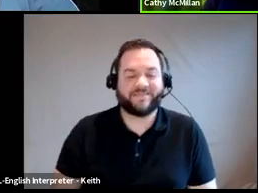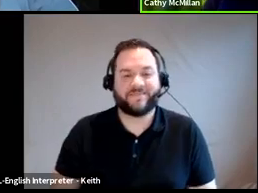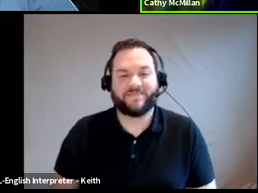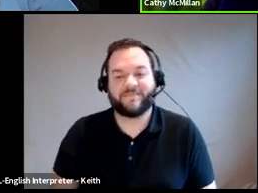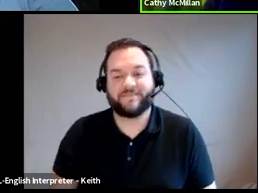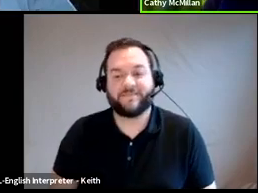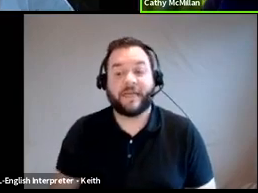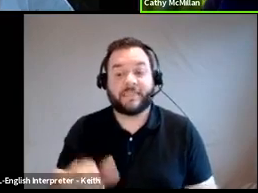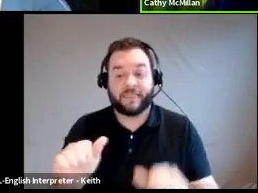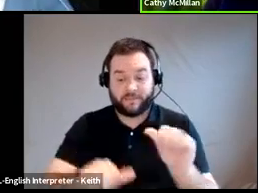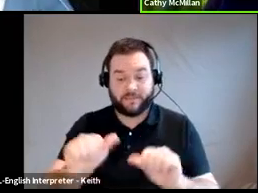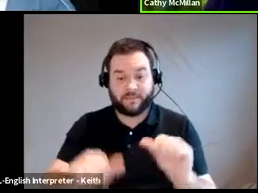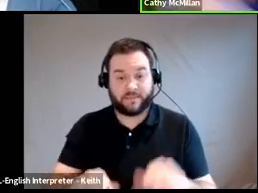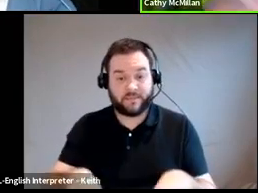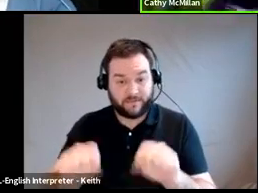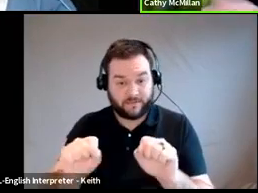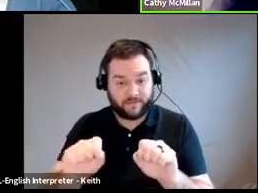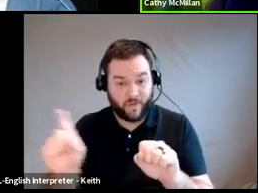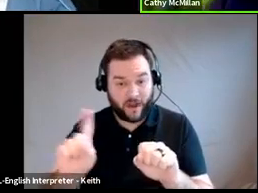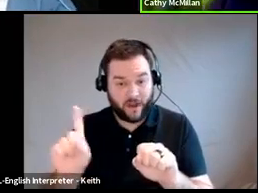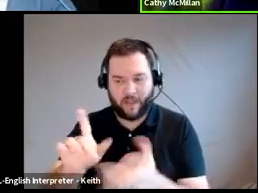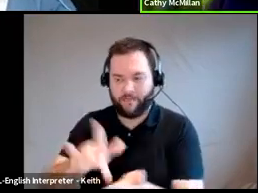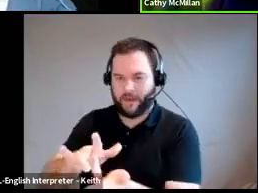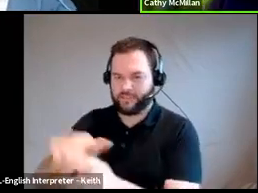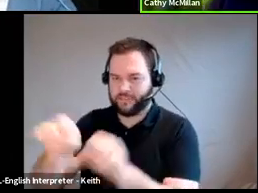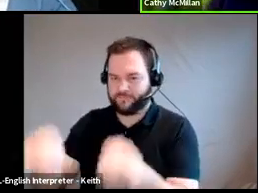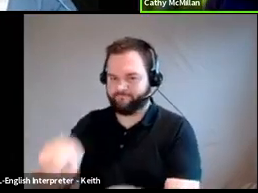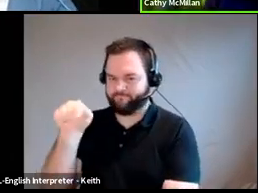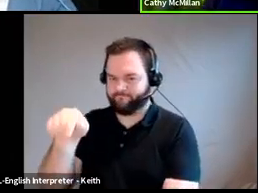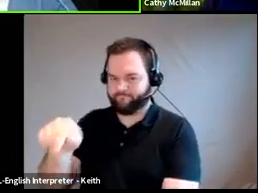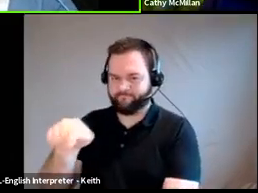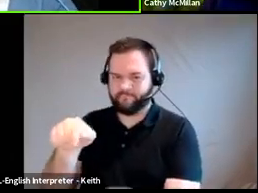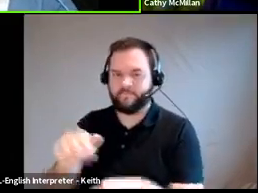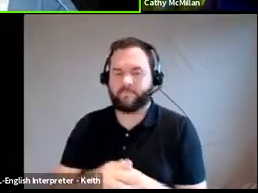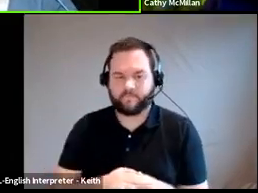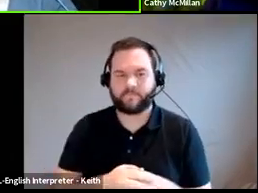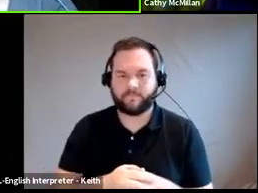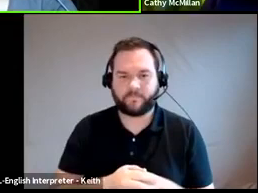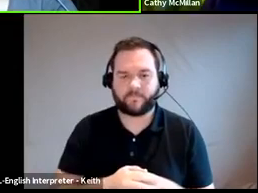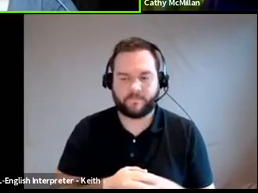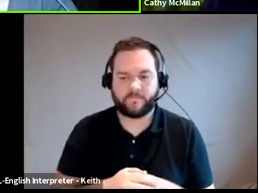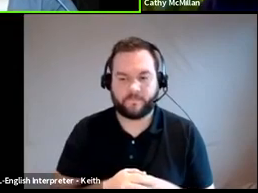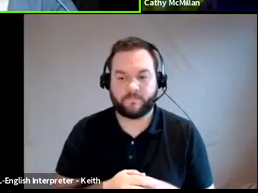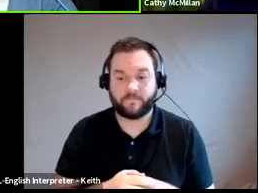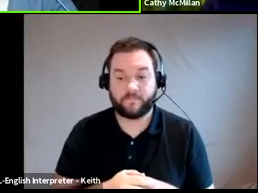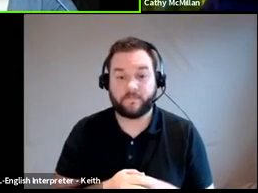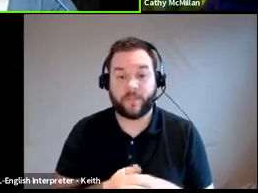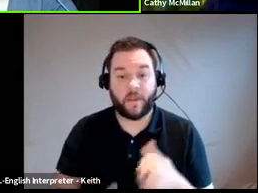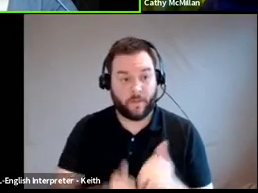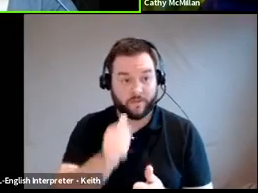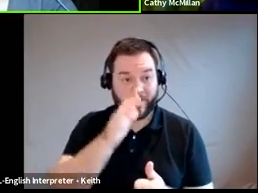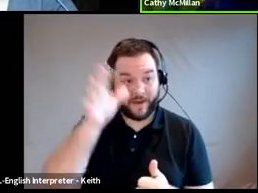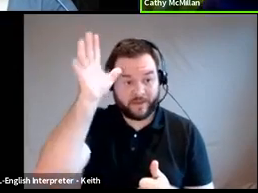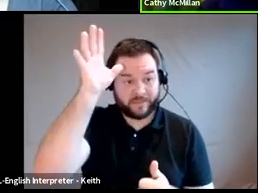So. So, I think assessments should be put into the medical system. , but I'm more